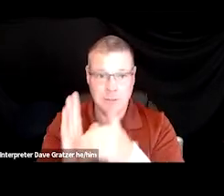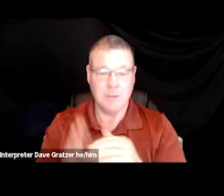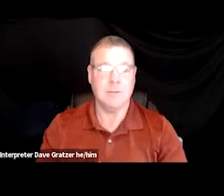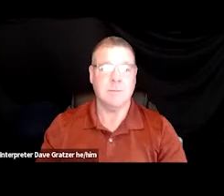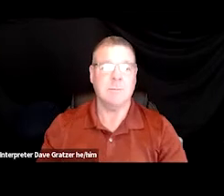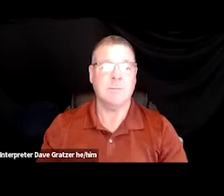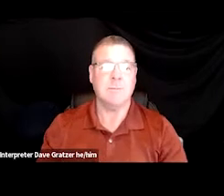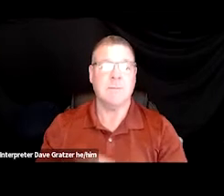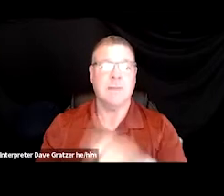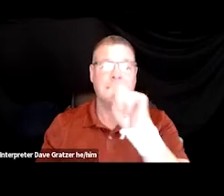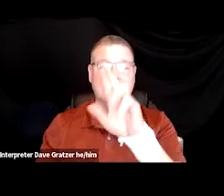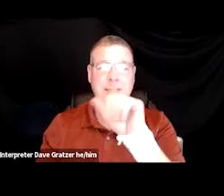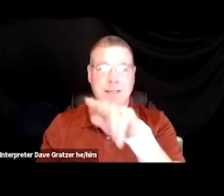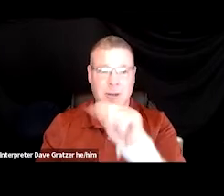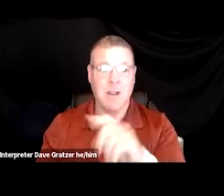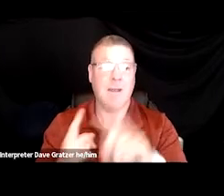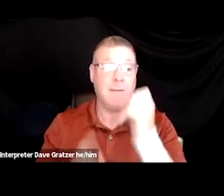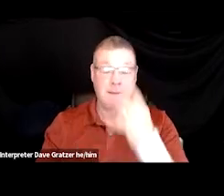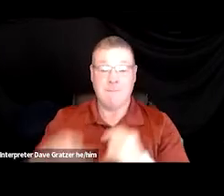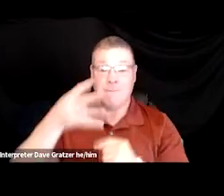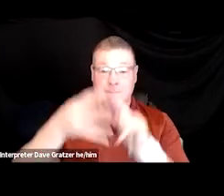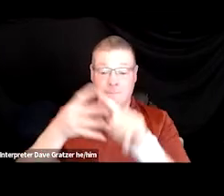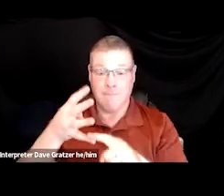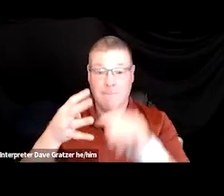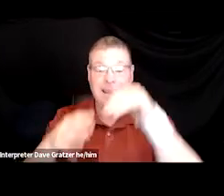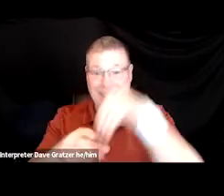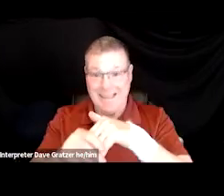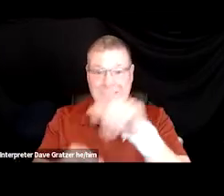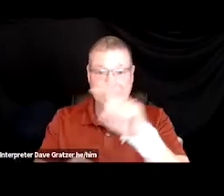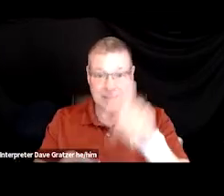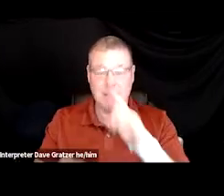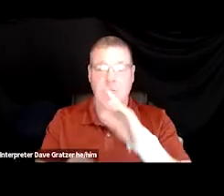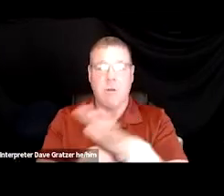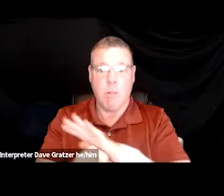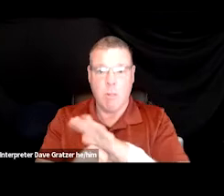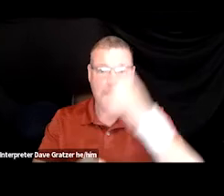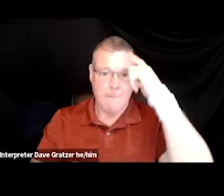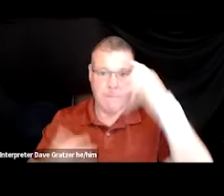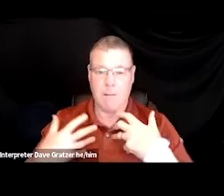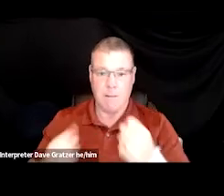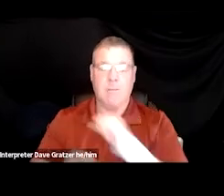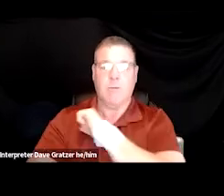Four of the five Lifeline centers in Texas are local mental health authorities.